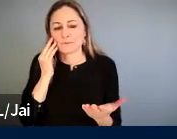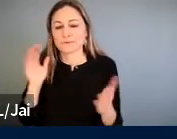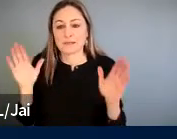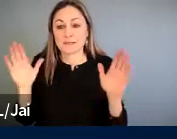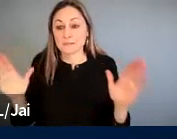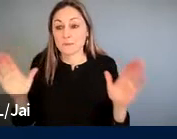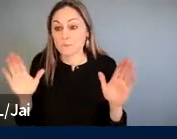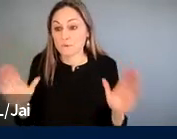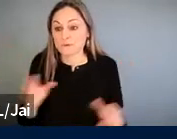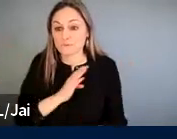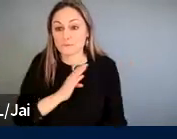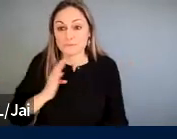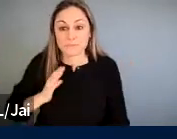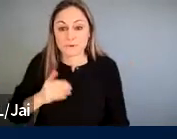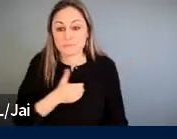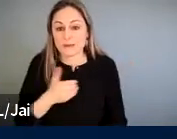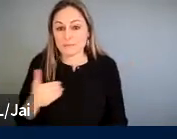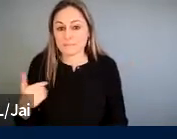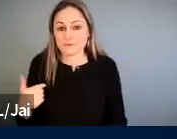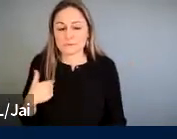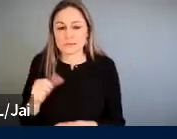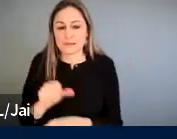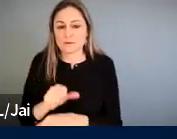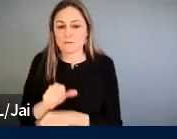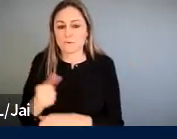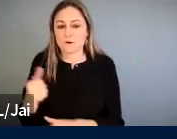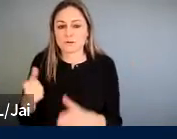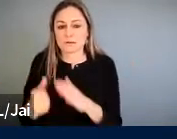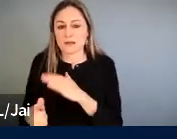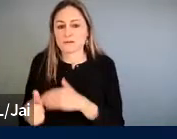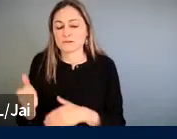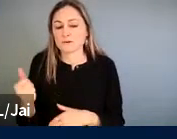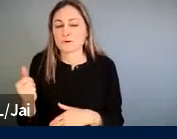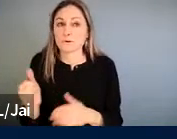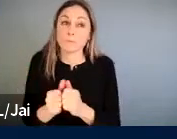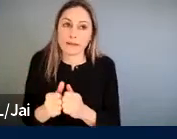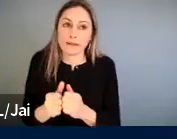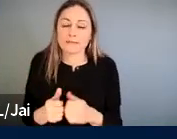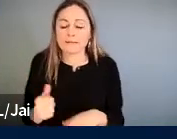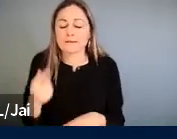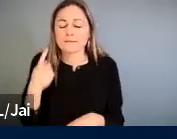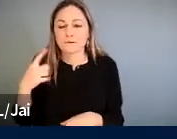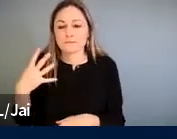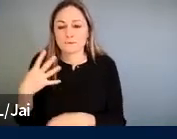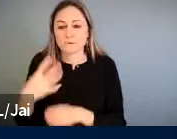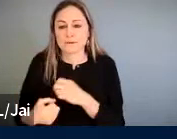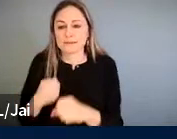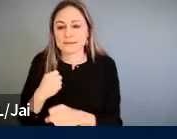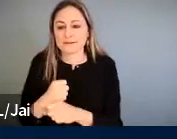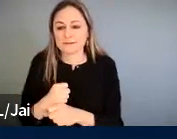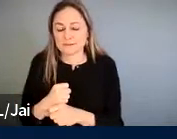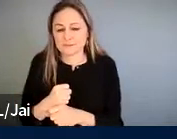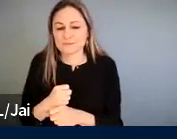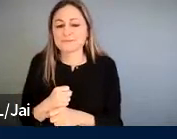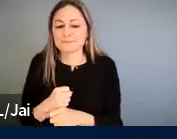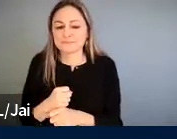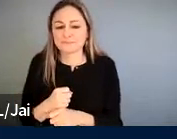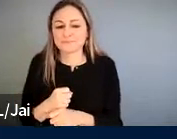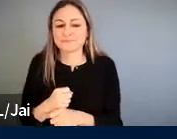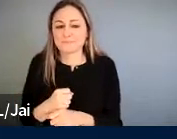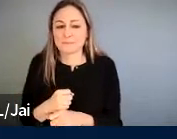board members that I've worked with over the last four years. As you alluded to, as a member of the